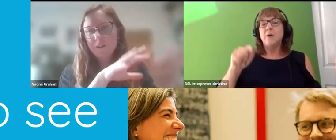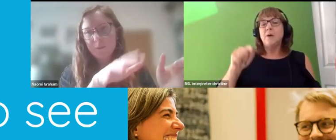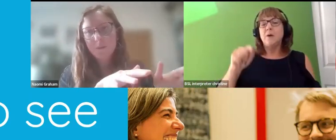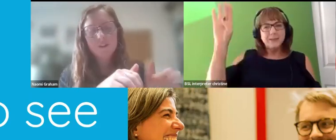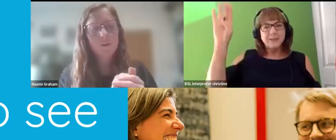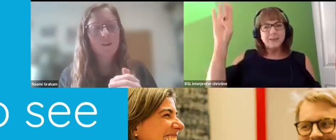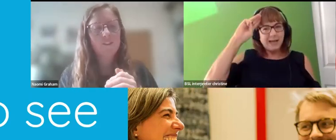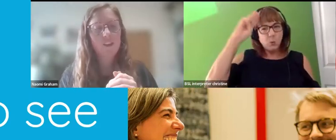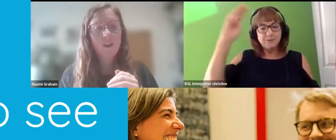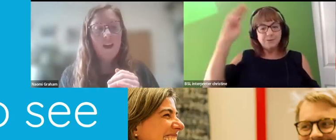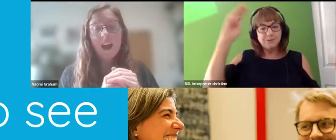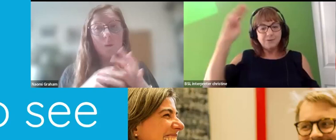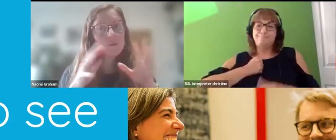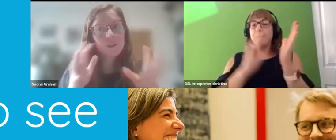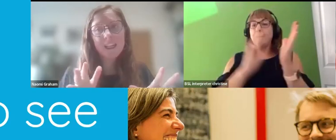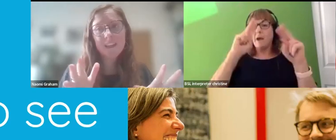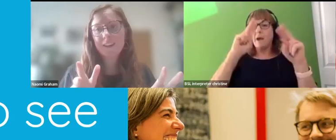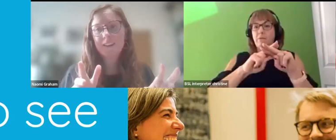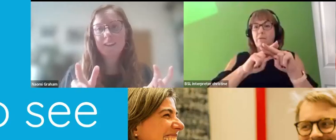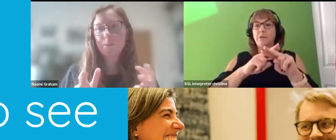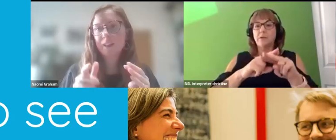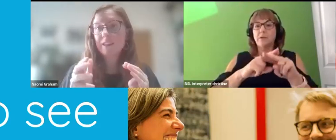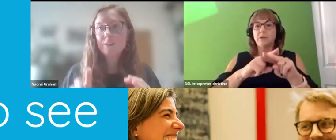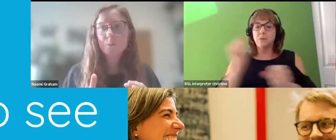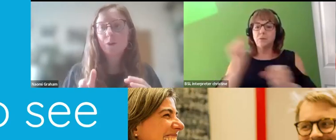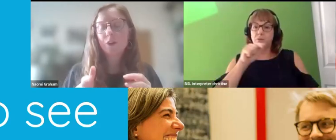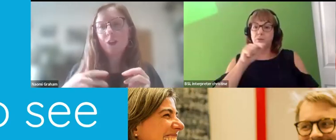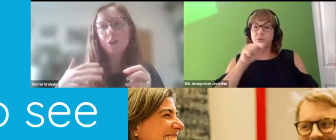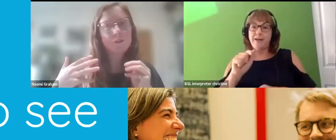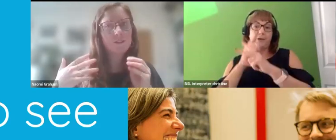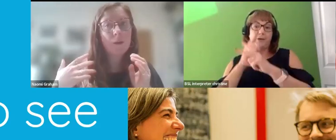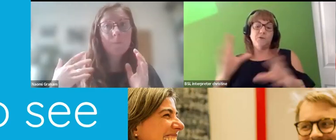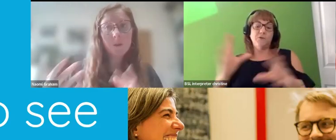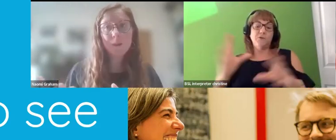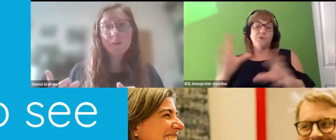which my brothers were going to and I was really excited because a little boy whose a